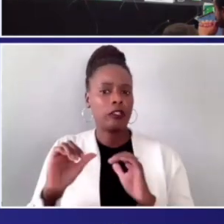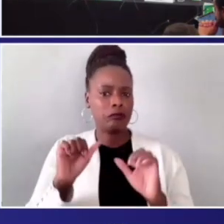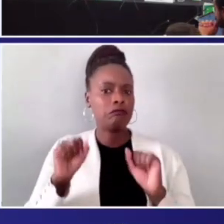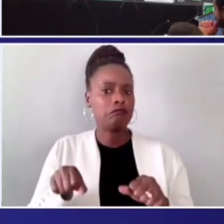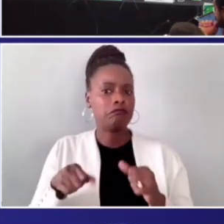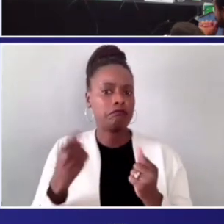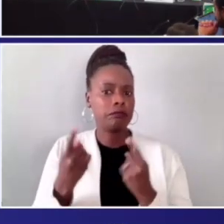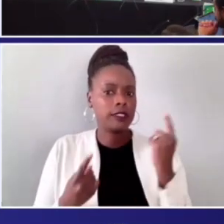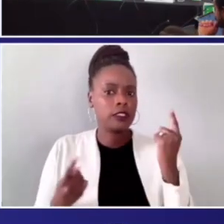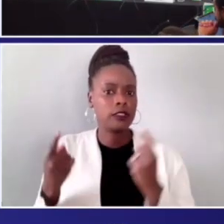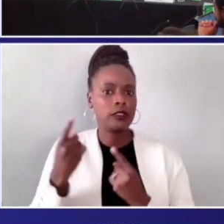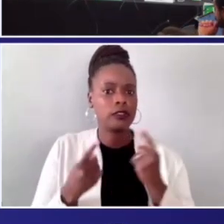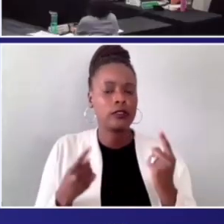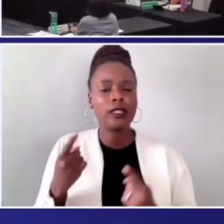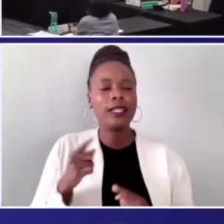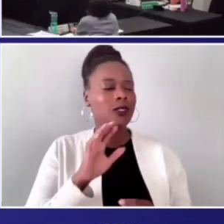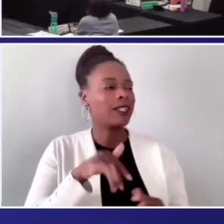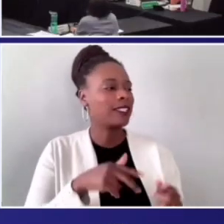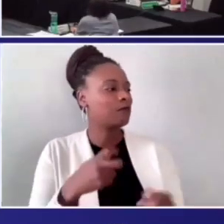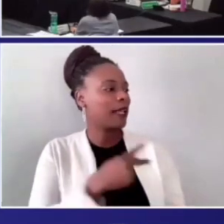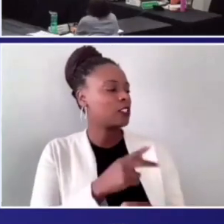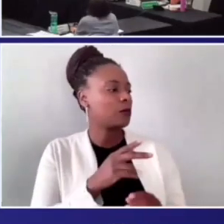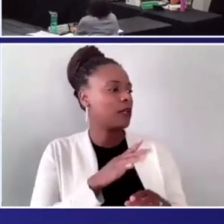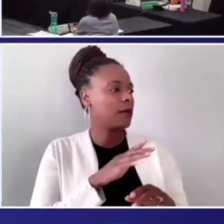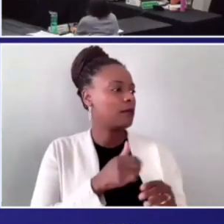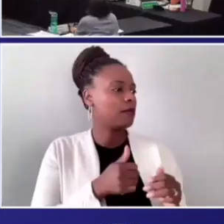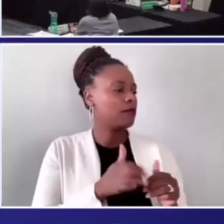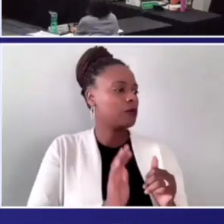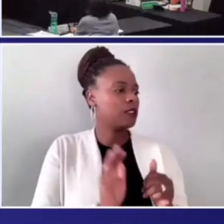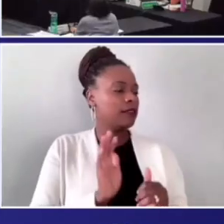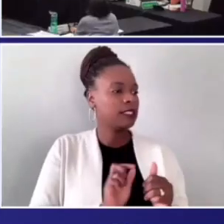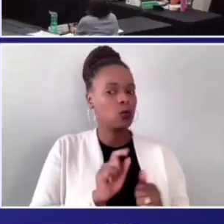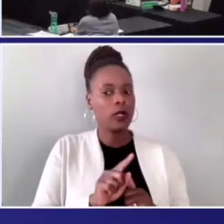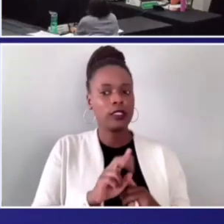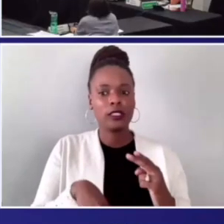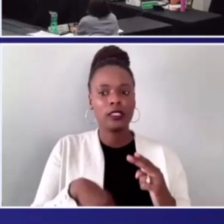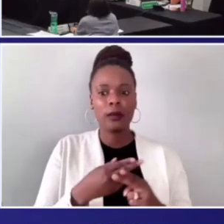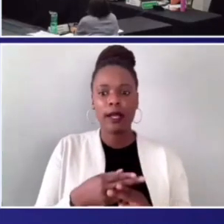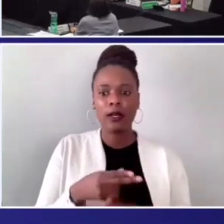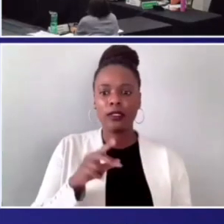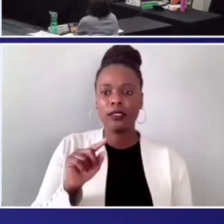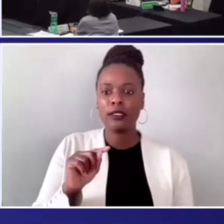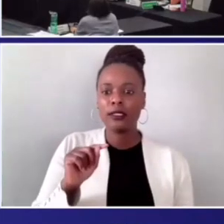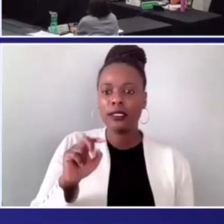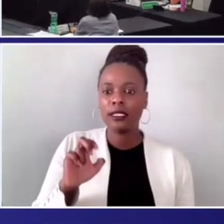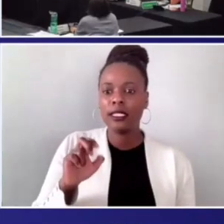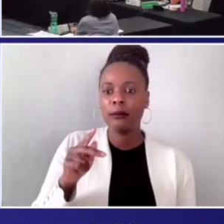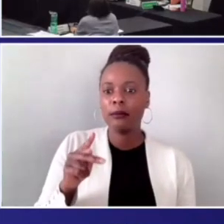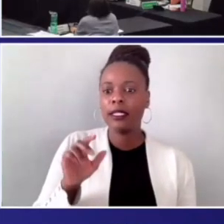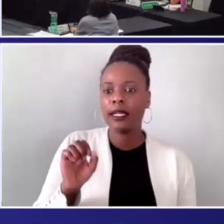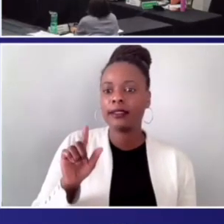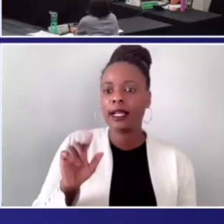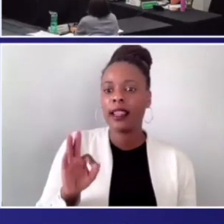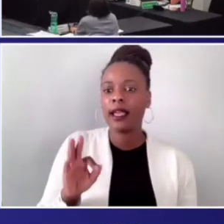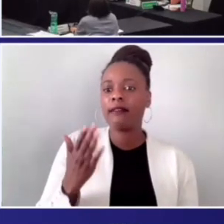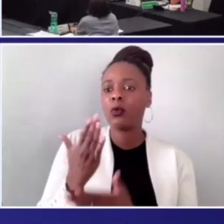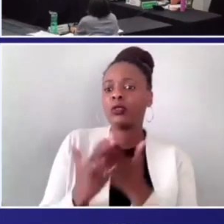This goes back to my earlier question about the TEPSLF, because I think in the past, there was some frustration from borrowers that although it was documented,